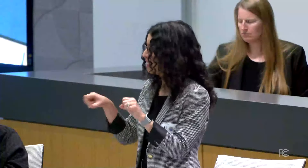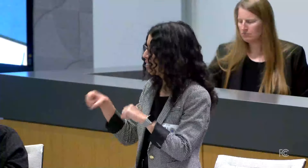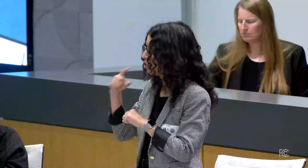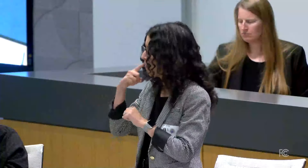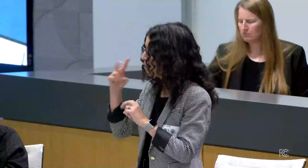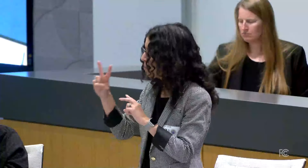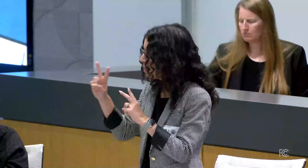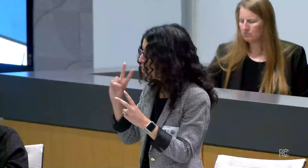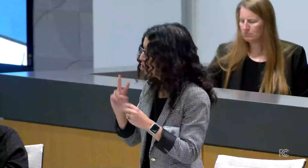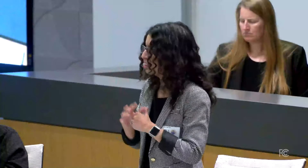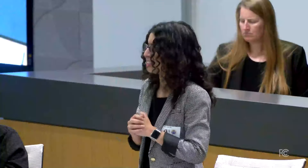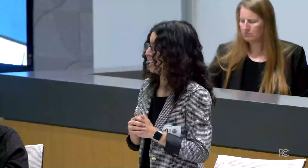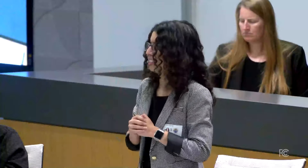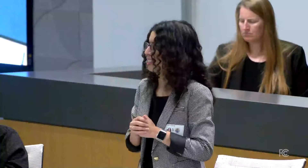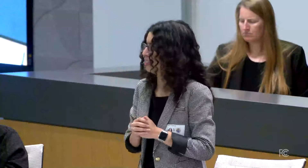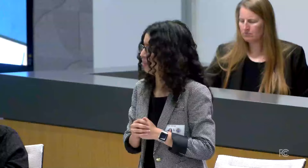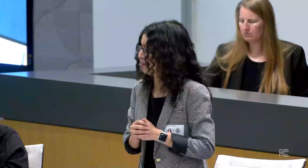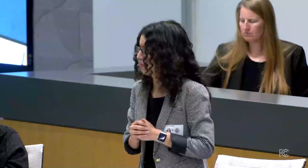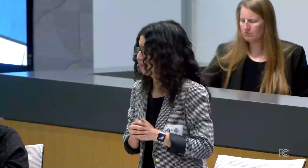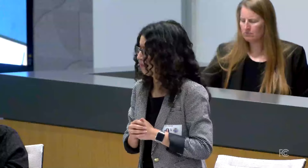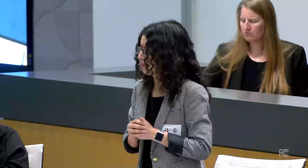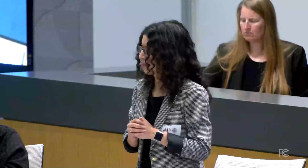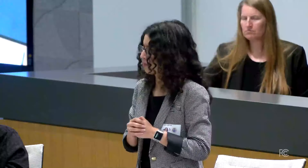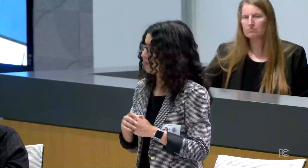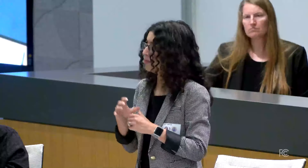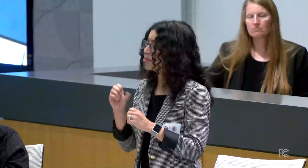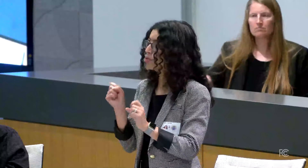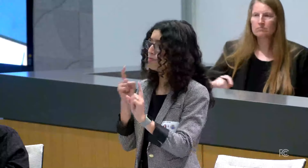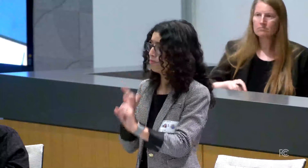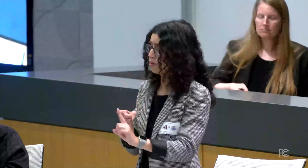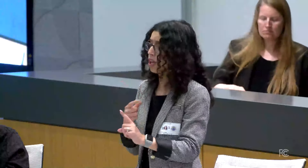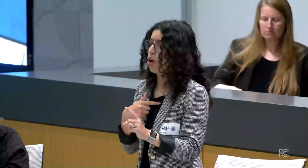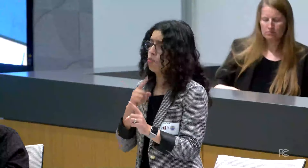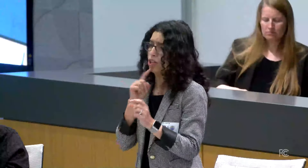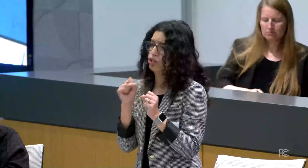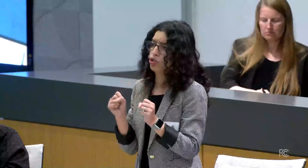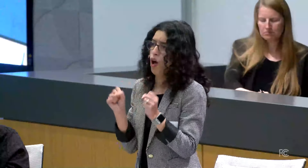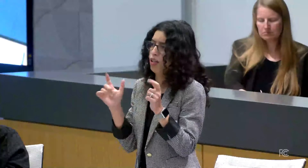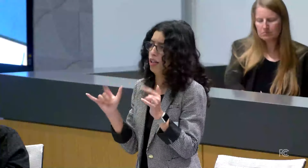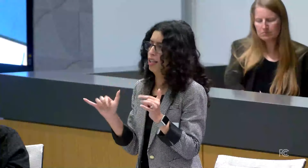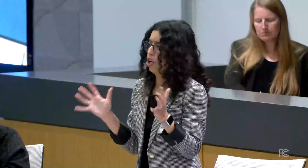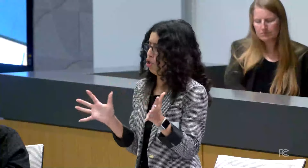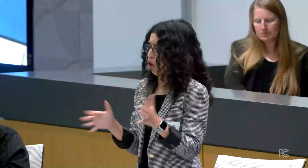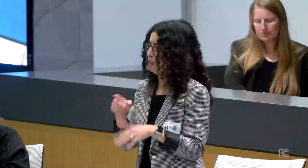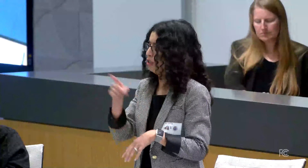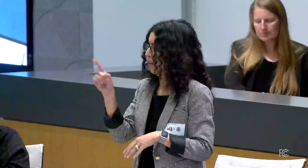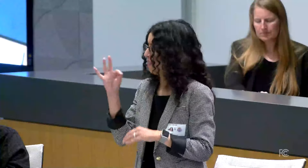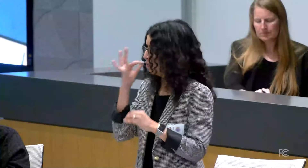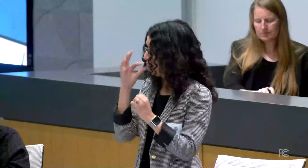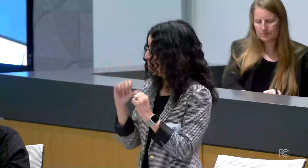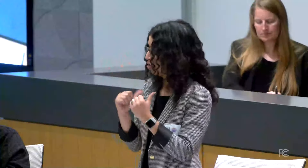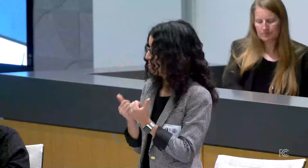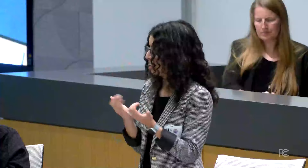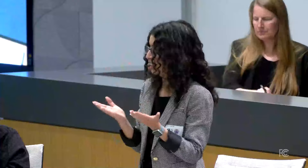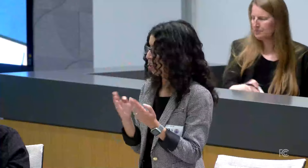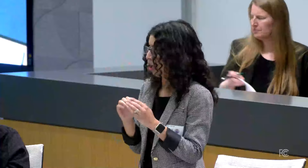ALLOWS FOR MORE TIMELY RESOLUTION OF ISSUES IN YOUR NATIVE EXPRESSION OF LANGUAGE, YOU DON'T HAVE TO WORRY ABOUT THE LANGUAGE